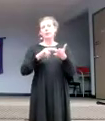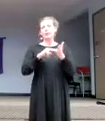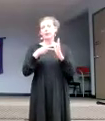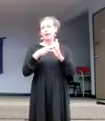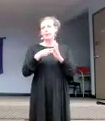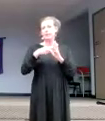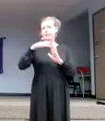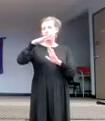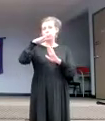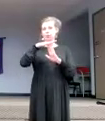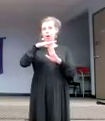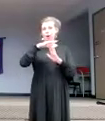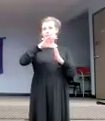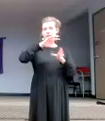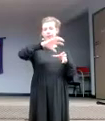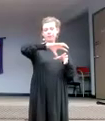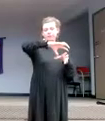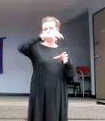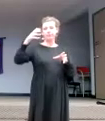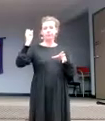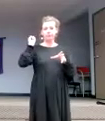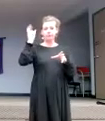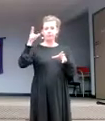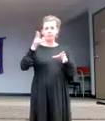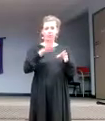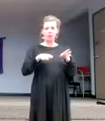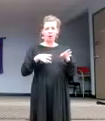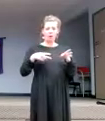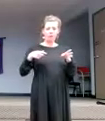is the top of the tank is removed entirely. The bottom is drilled with holes, and then